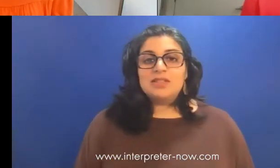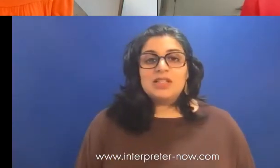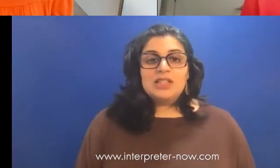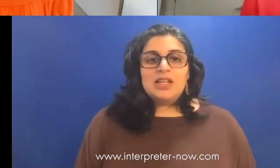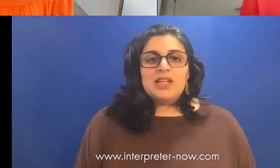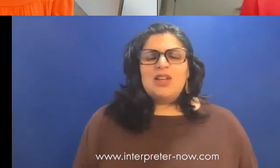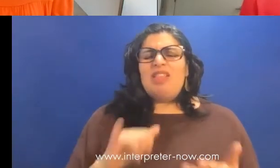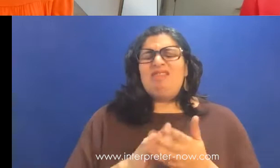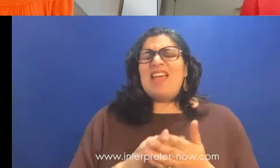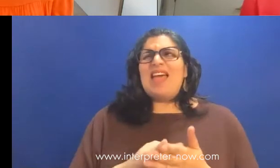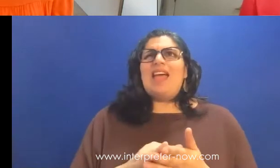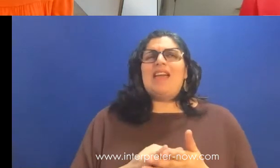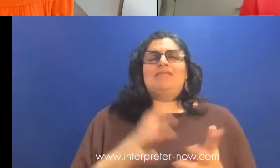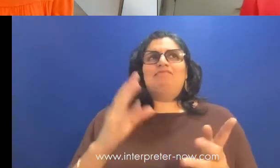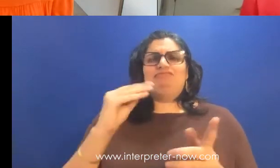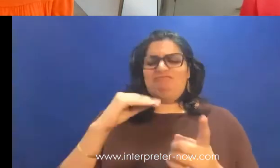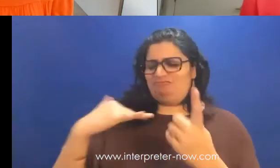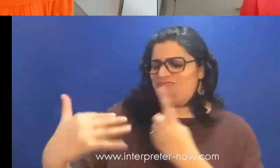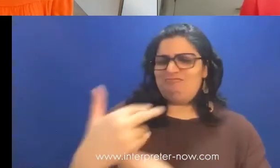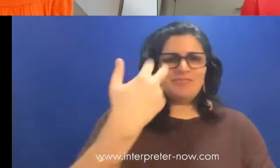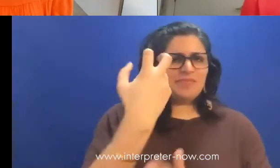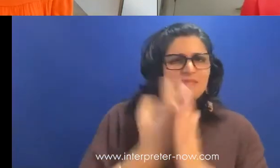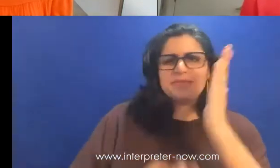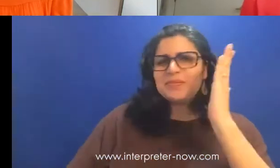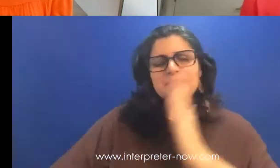in some ways, really taking it for granted that of course, I'm going to have friends